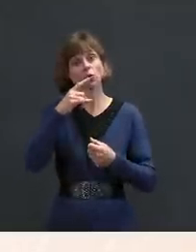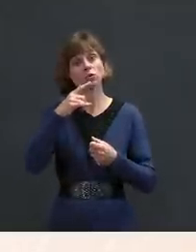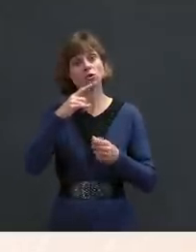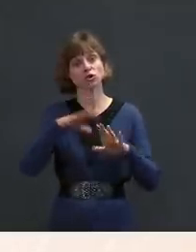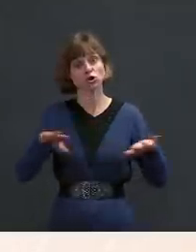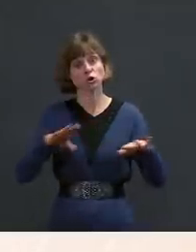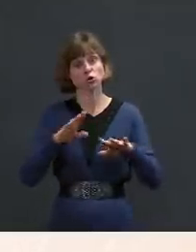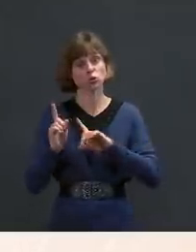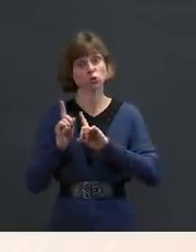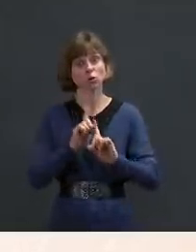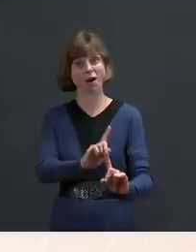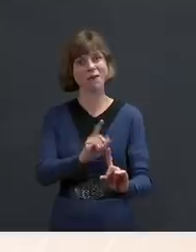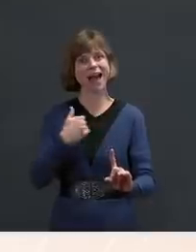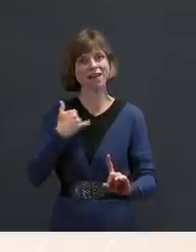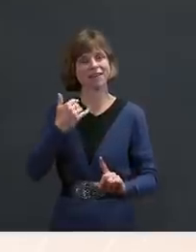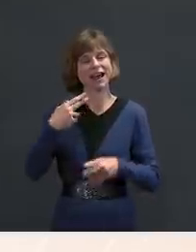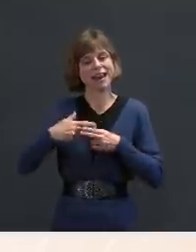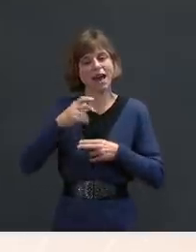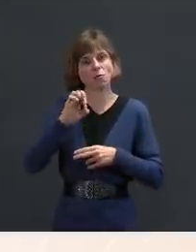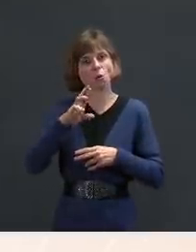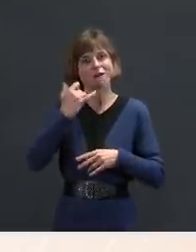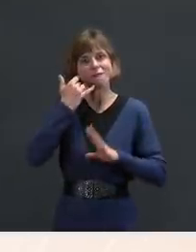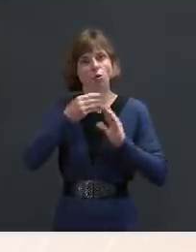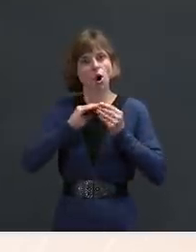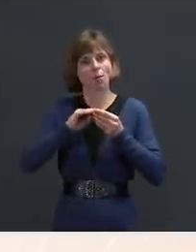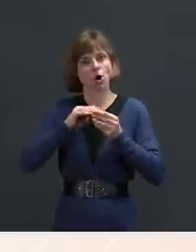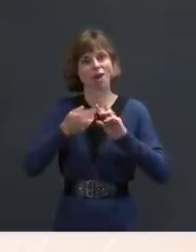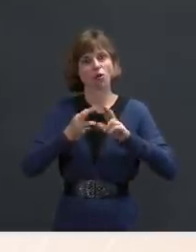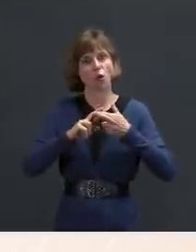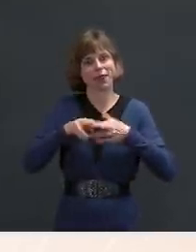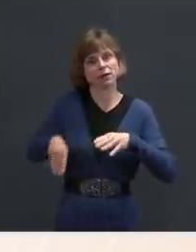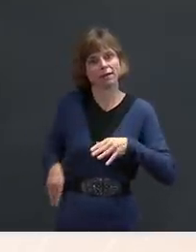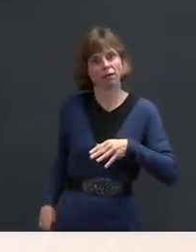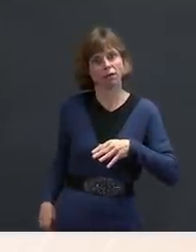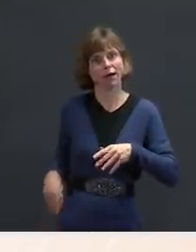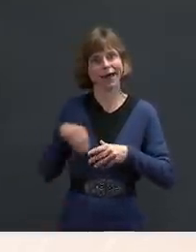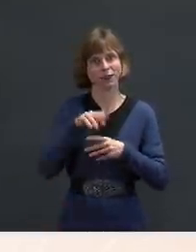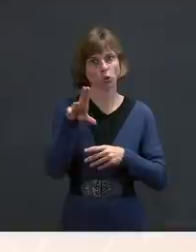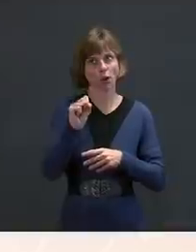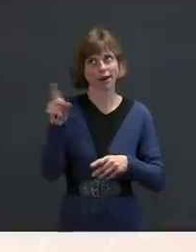or a phone number of a relative here in the U.S. and that they should be matched with them promptly. Secretary Mayorkas: So let me --